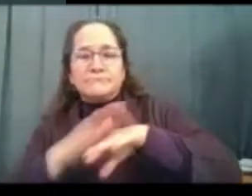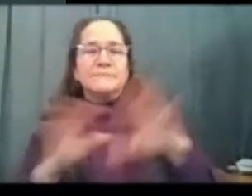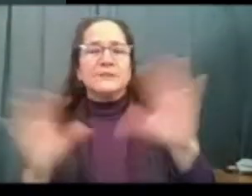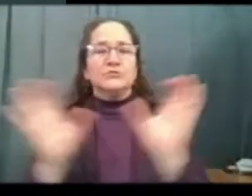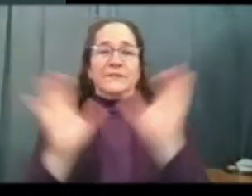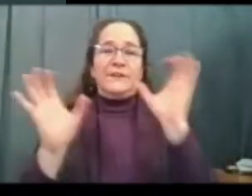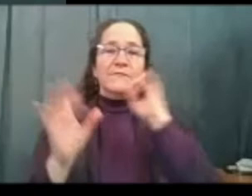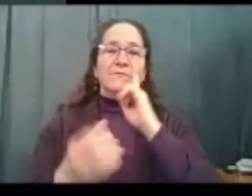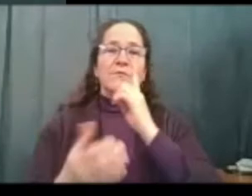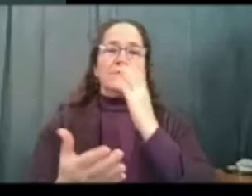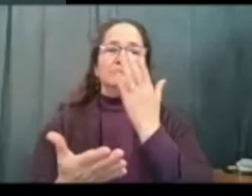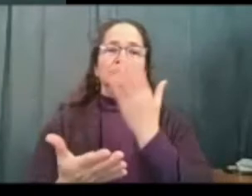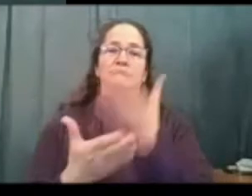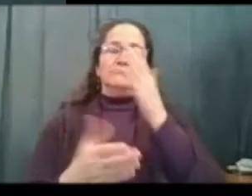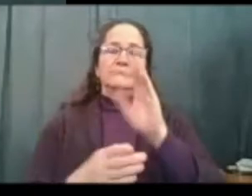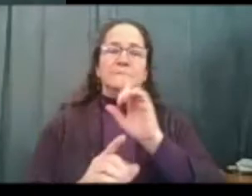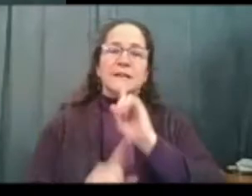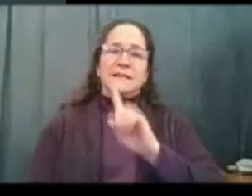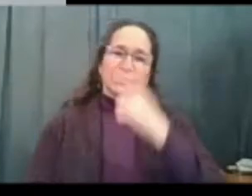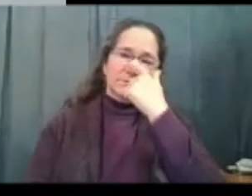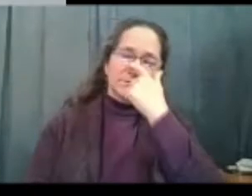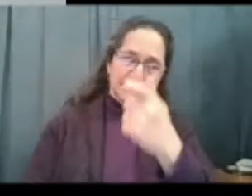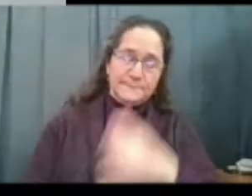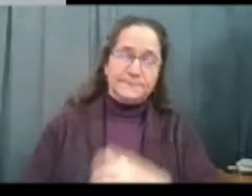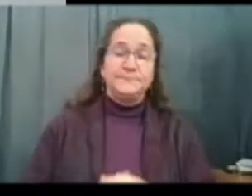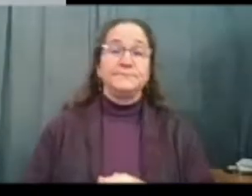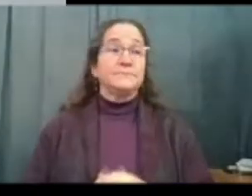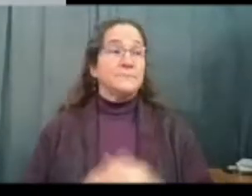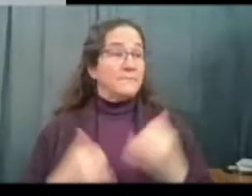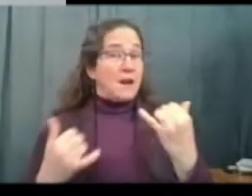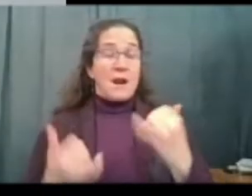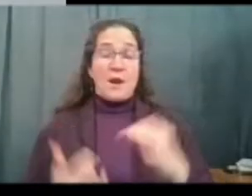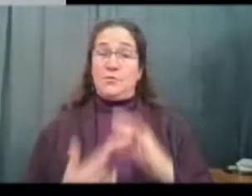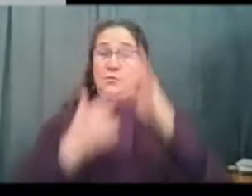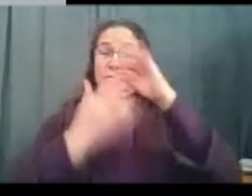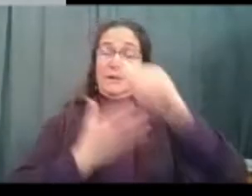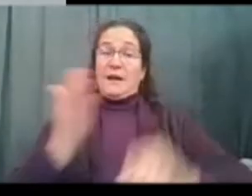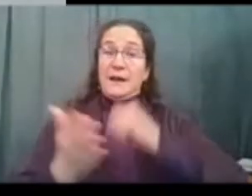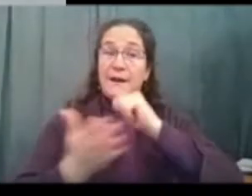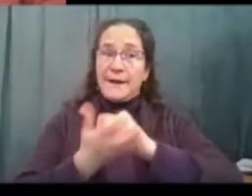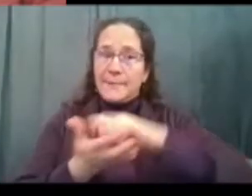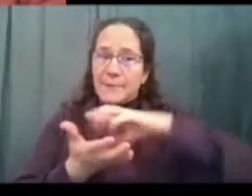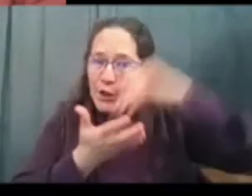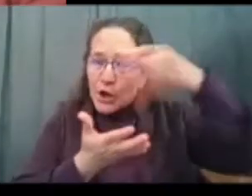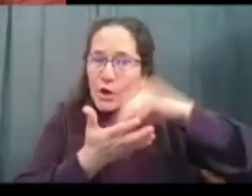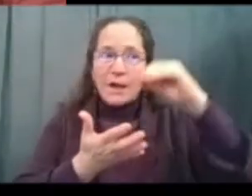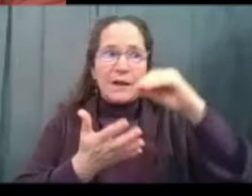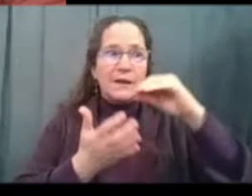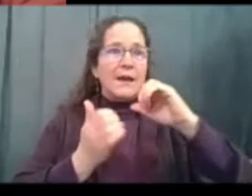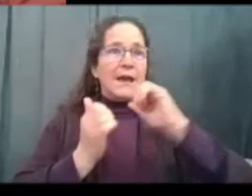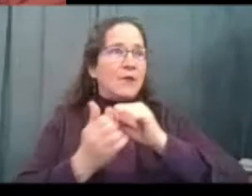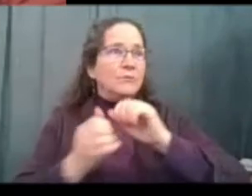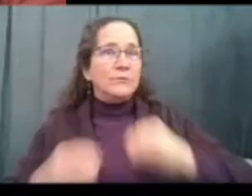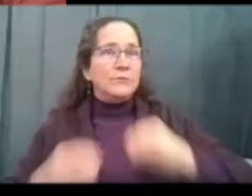During this very unique time of learning, connecting and exchanging ideas is a key to inspiring success.